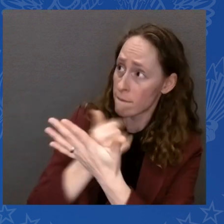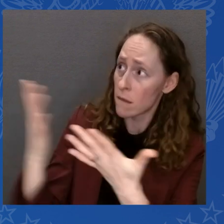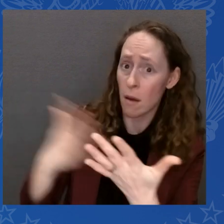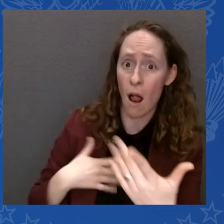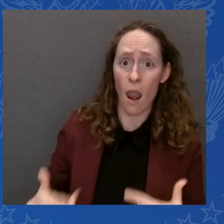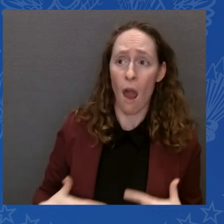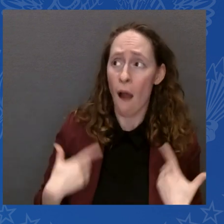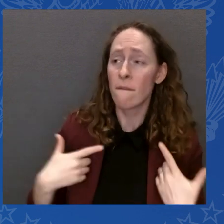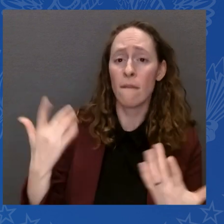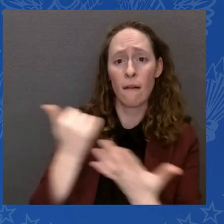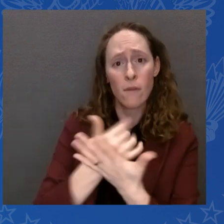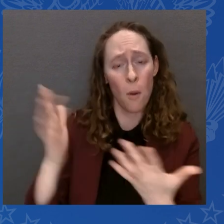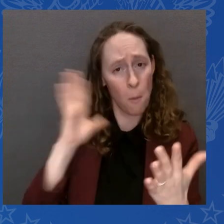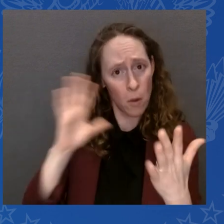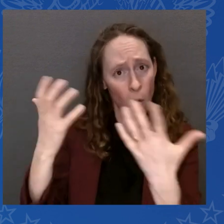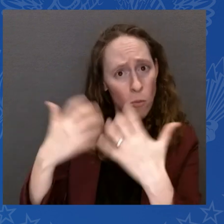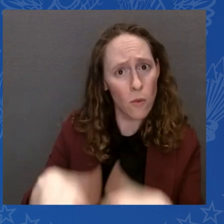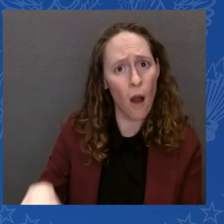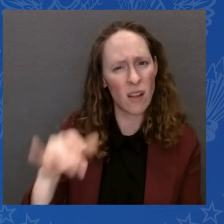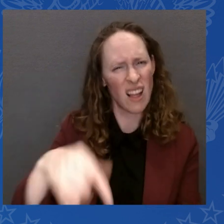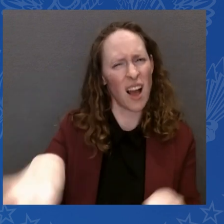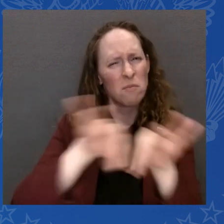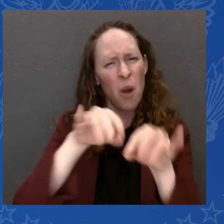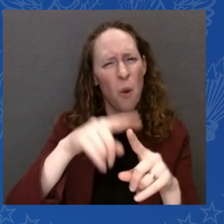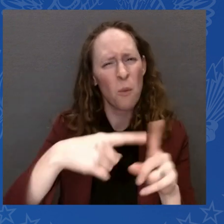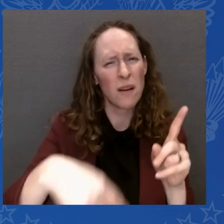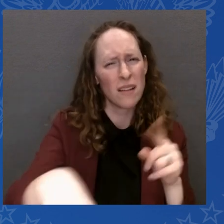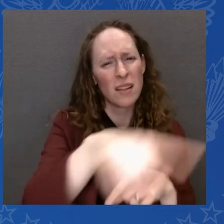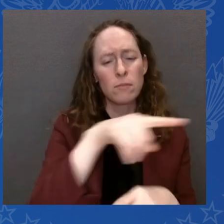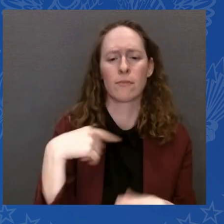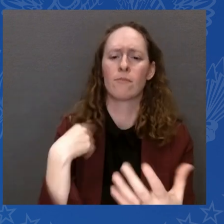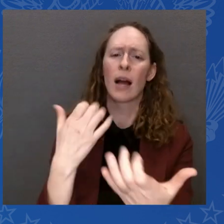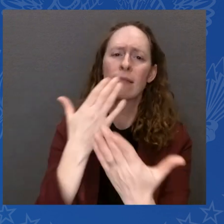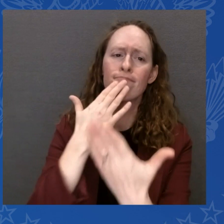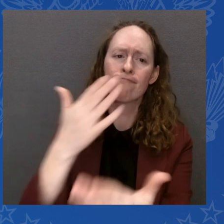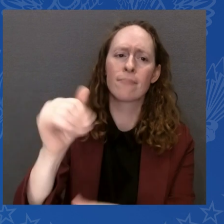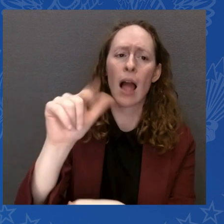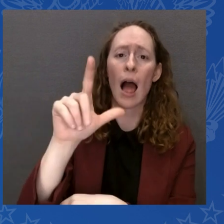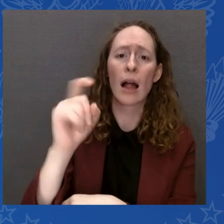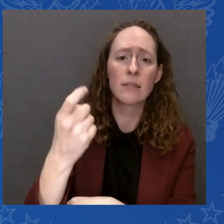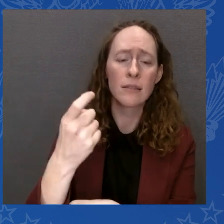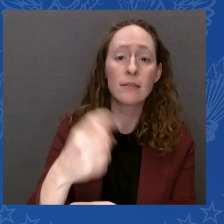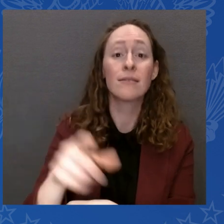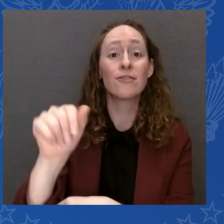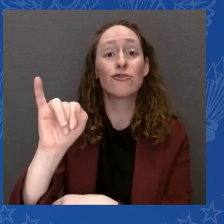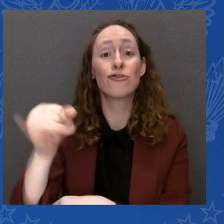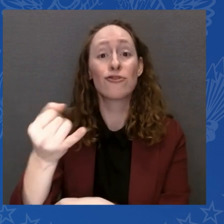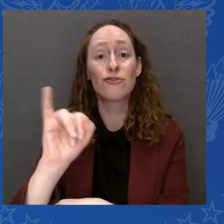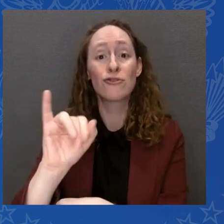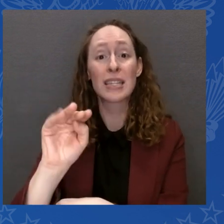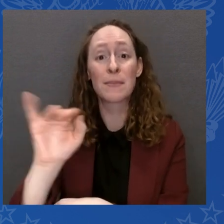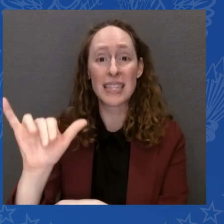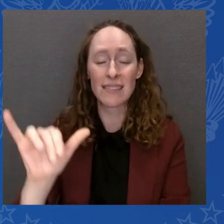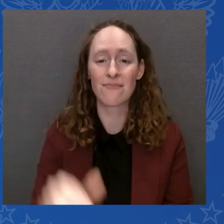Alex and Jimmy, thank you for what you've done, being with me today. And, you know, we did an aerial tour of the damage.